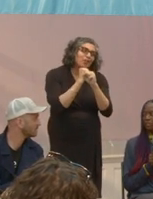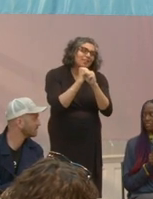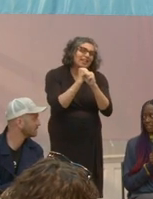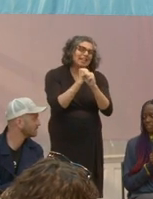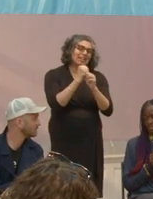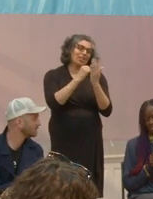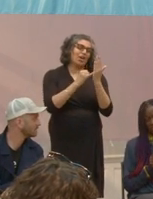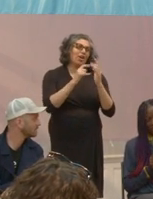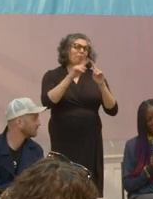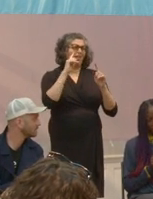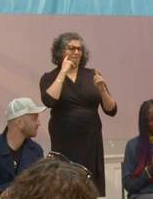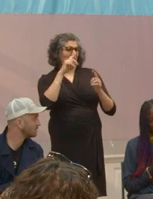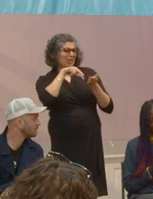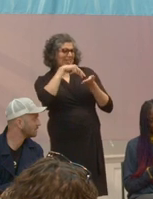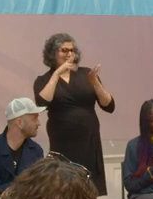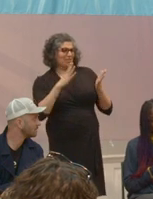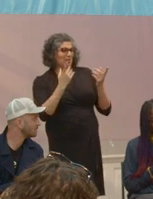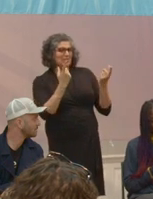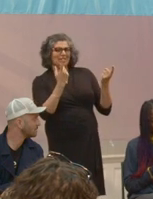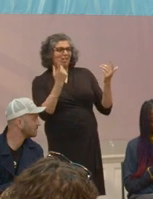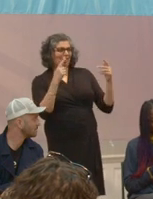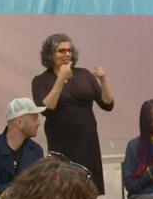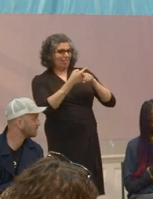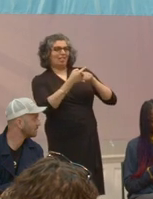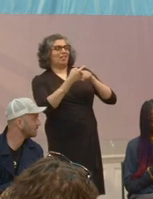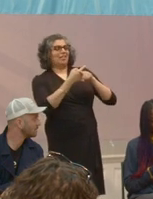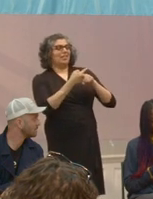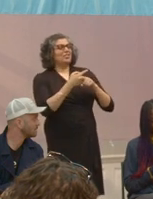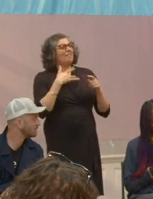bring dancers in? And I think I always have this like fear that